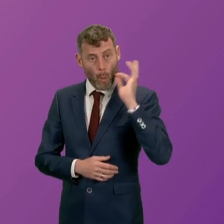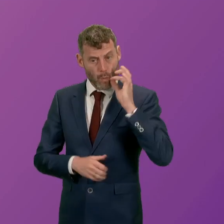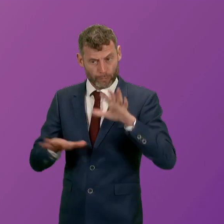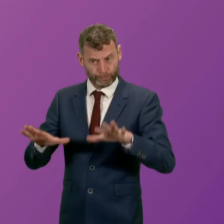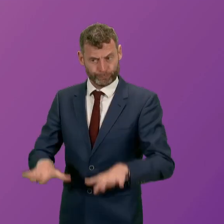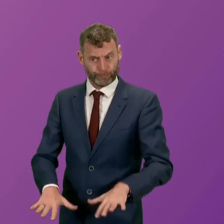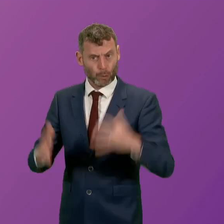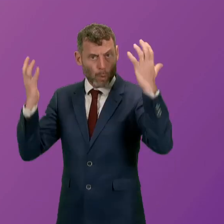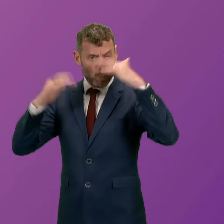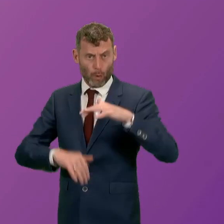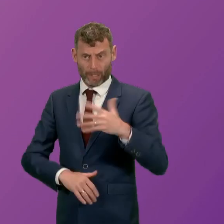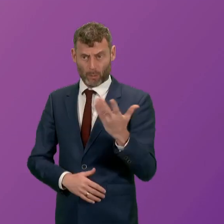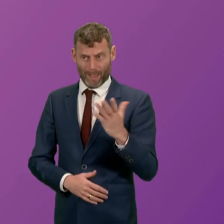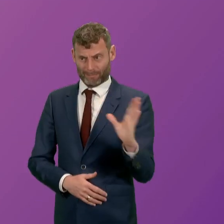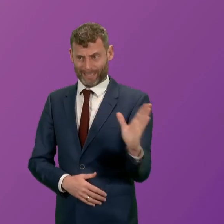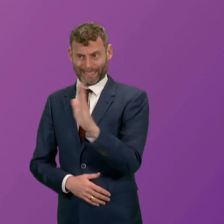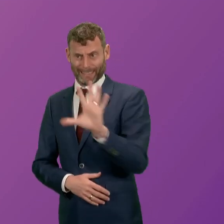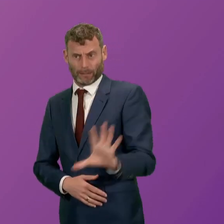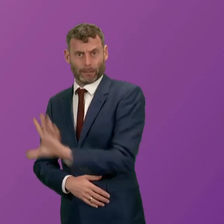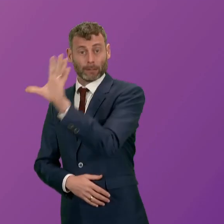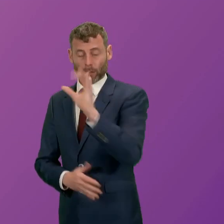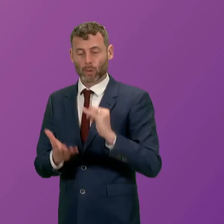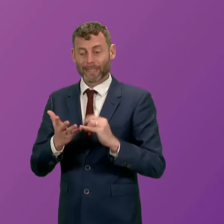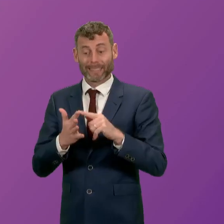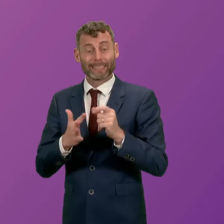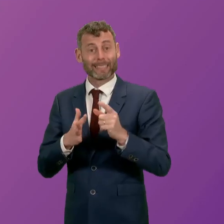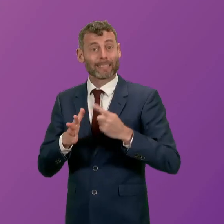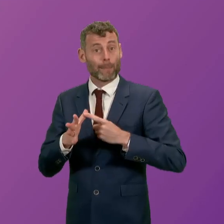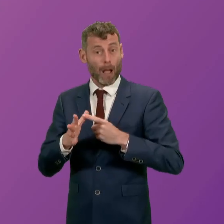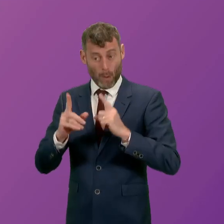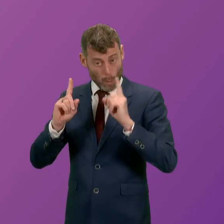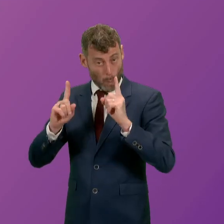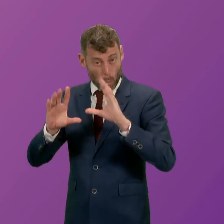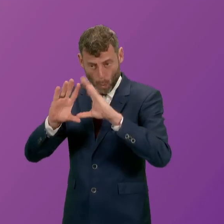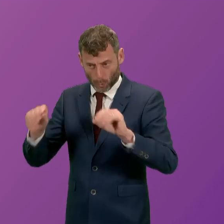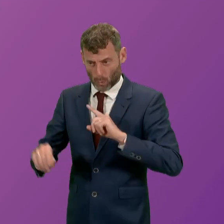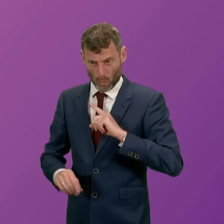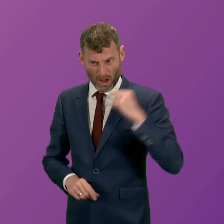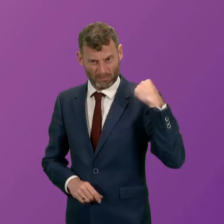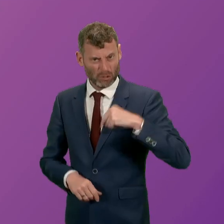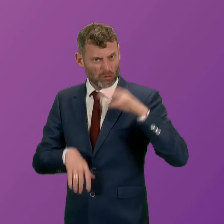alerts issued by the Scottish Environment Protection Agency for the east of Scotland, in light of low rainfall and warm temperatures.